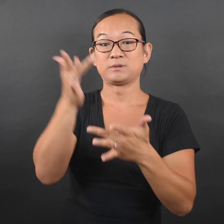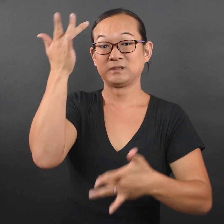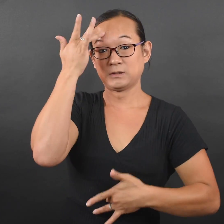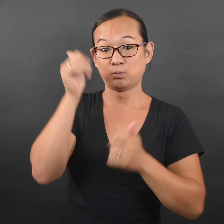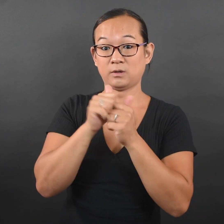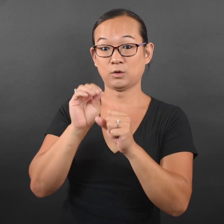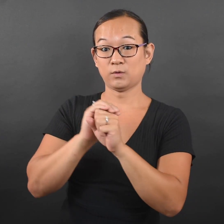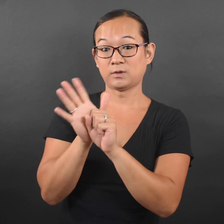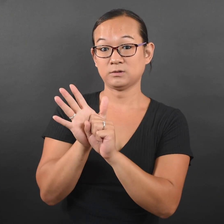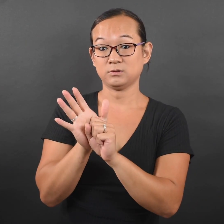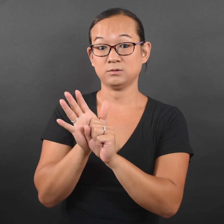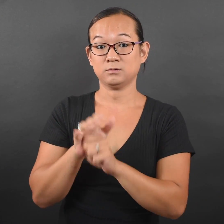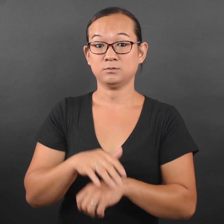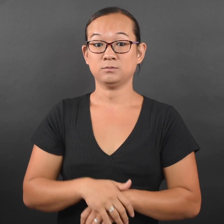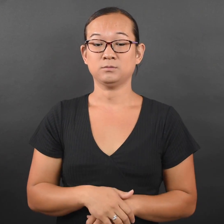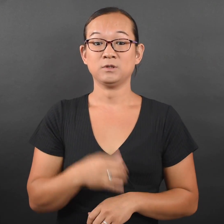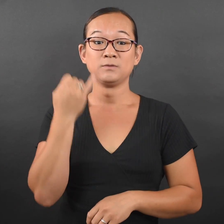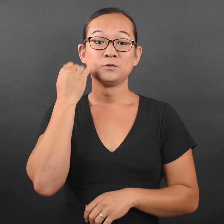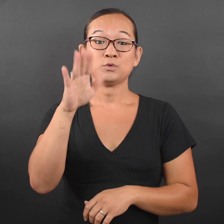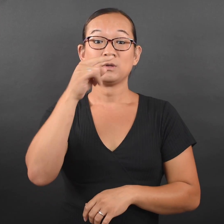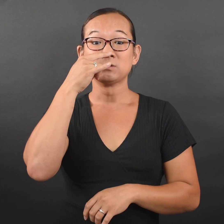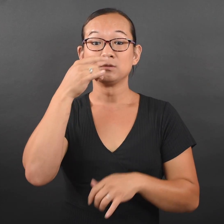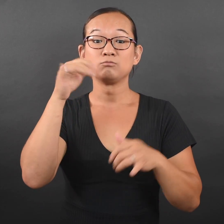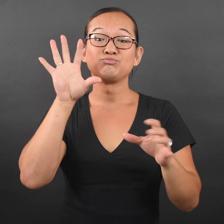become sick with COVID-19,” said MDH Assistant Commissioner Dan Huff. “If your